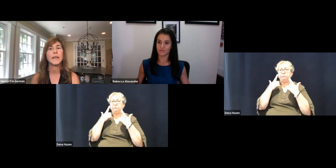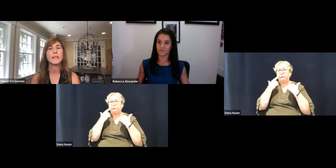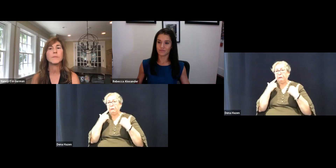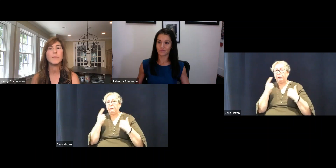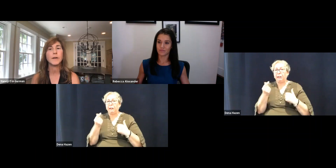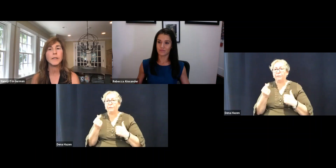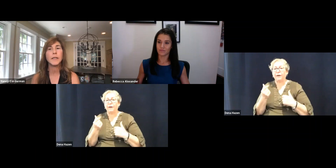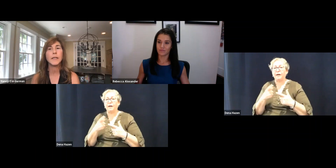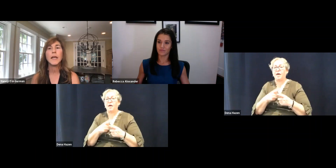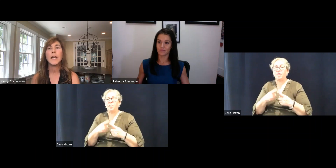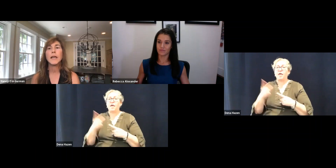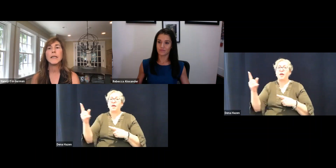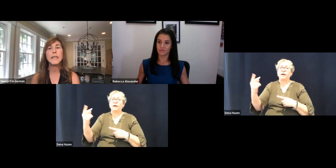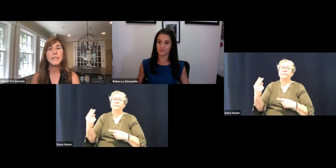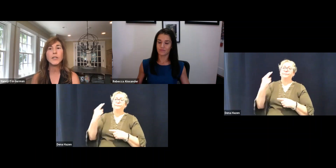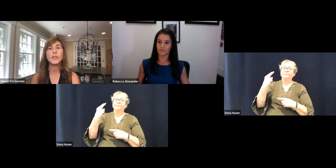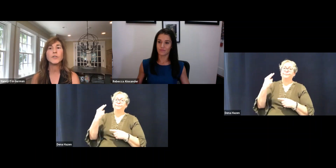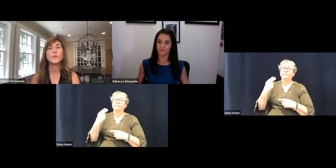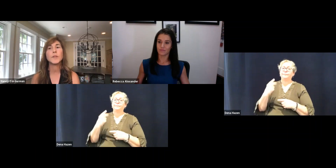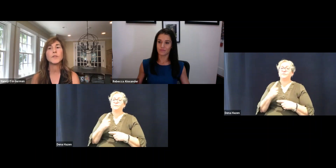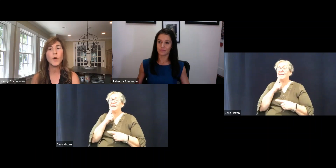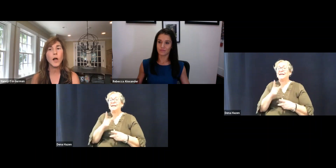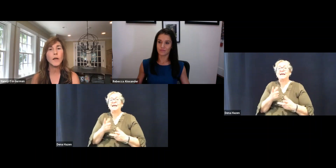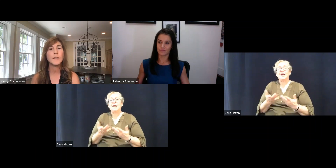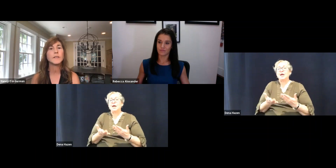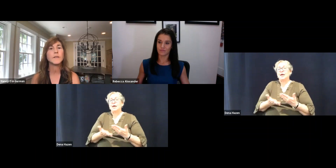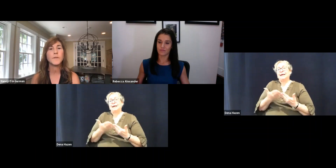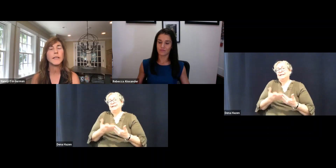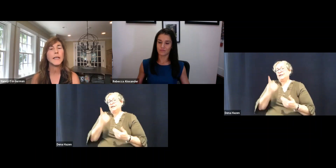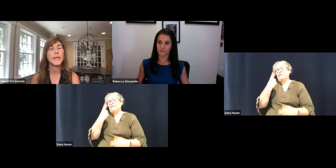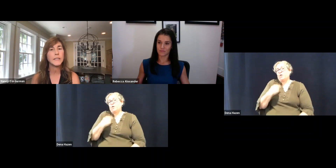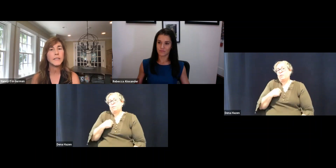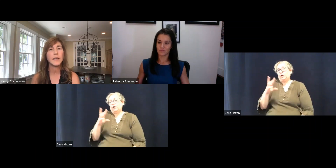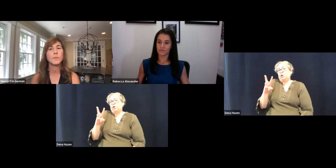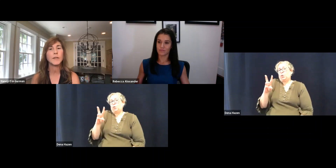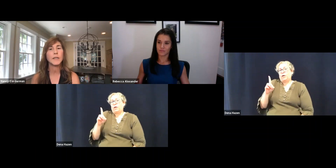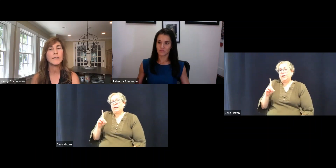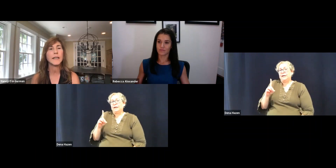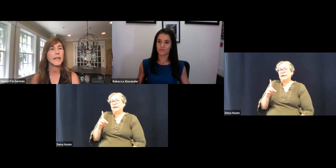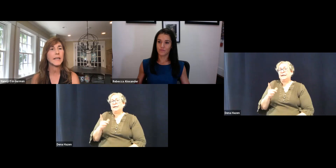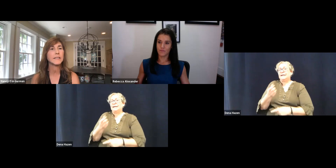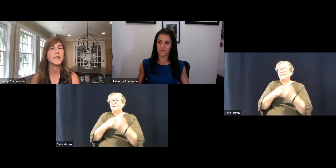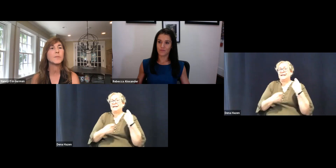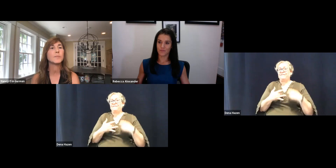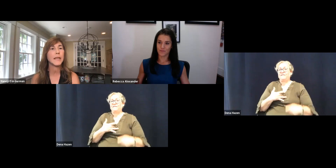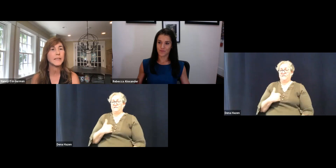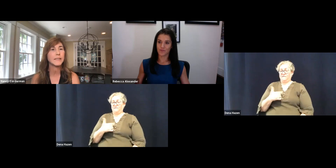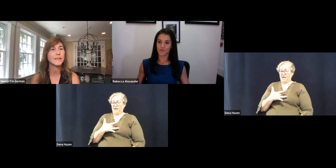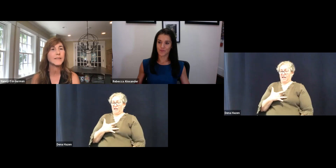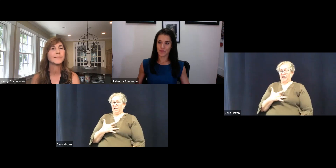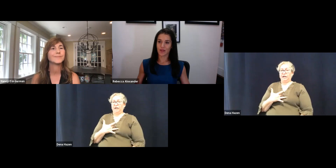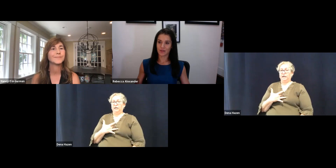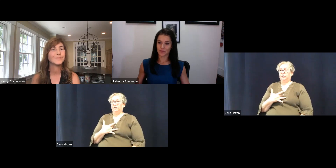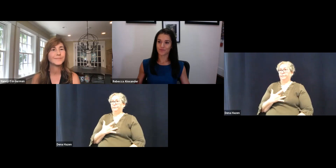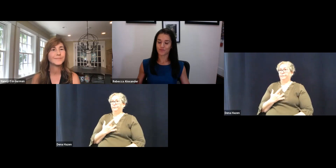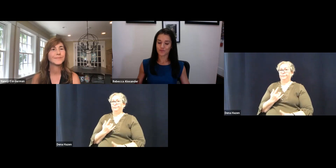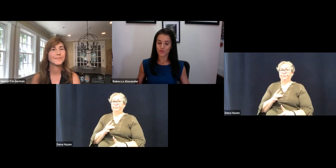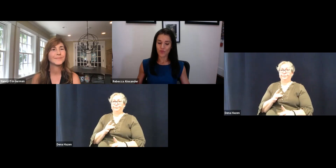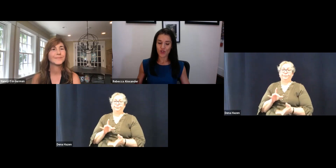that it's merely easier to withdraw than to feel alienated because I can't keep pace.